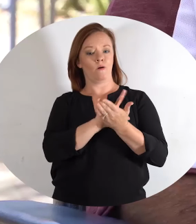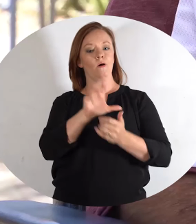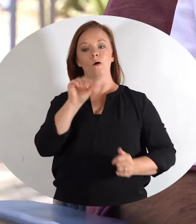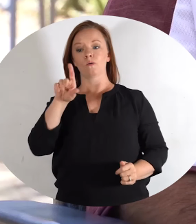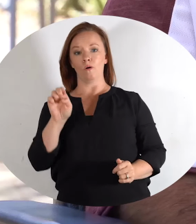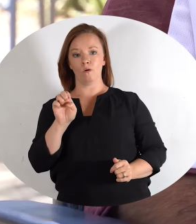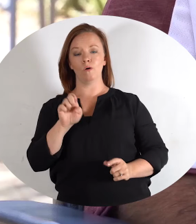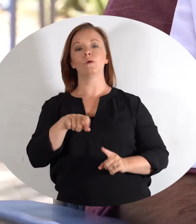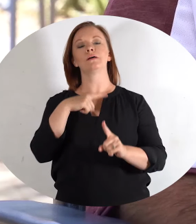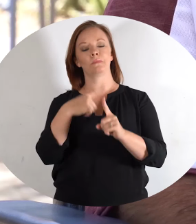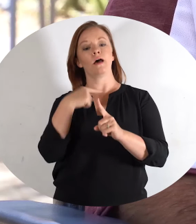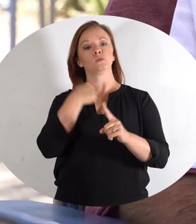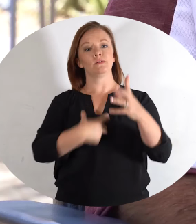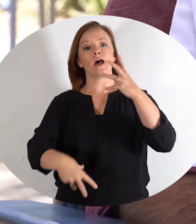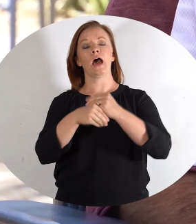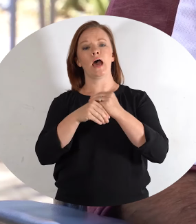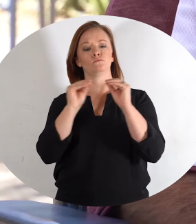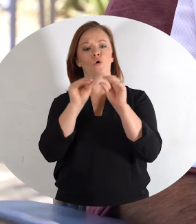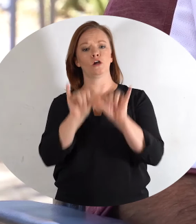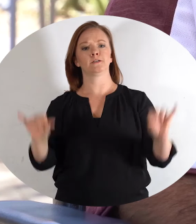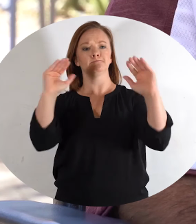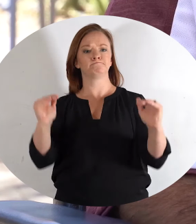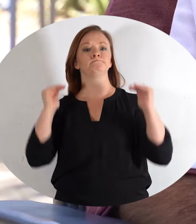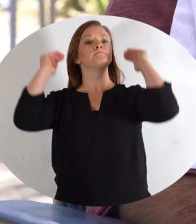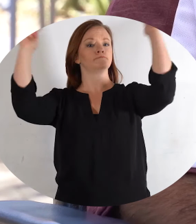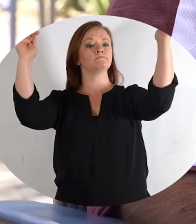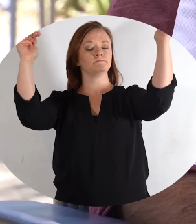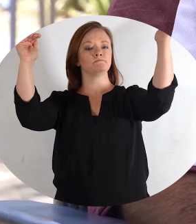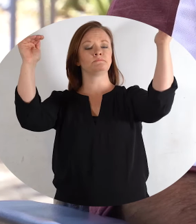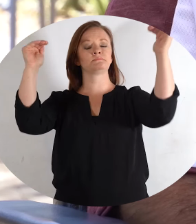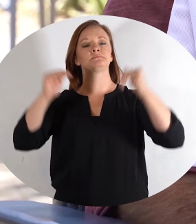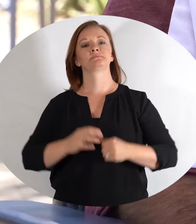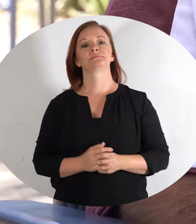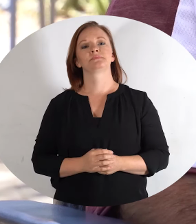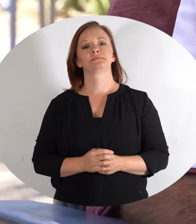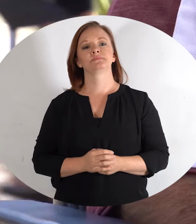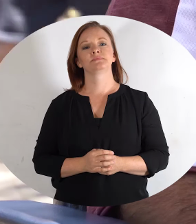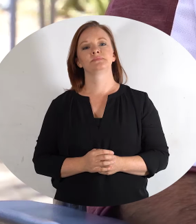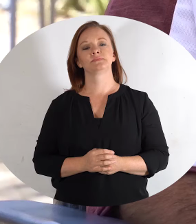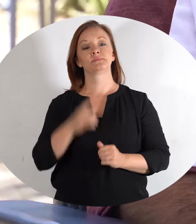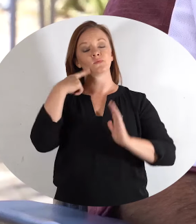And then other things that we have added, we have an accessibility standards that we take to the next level.